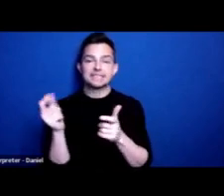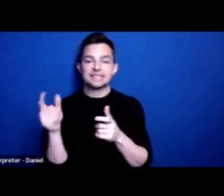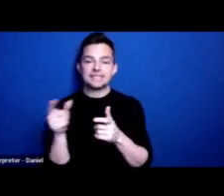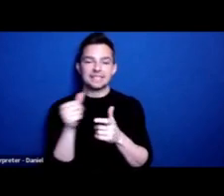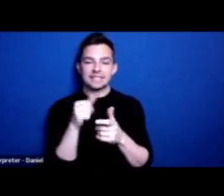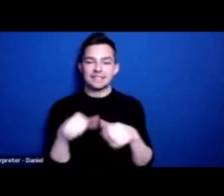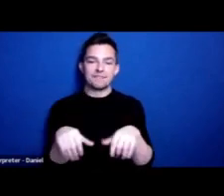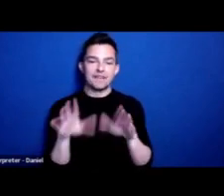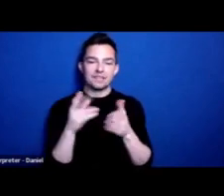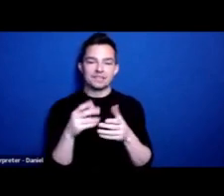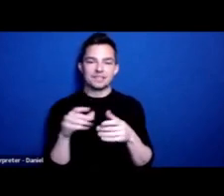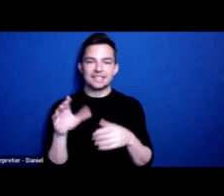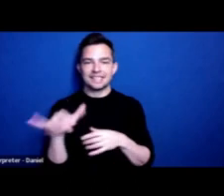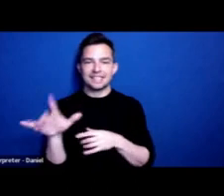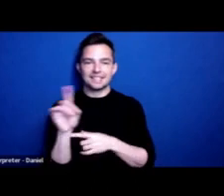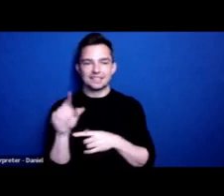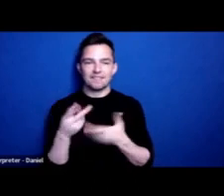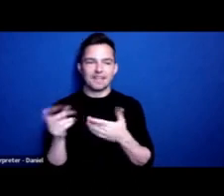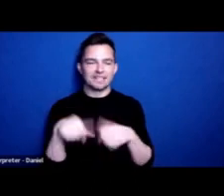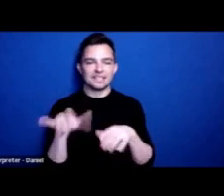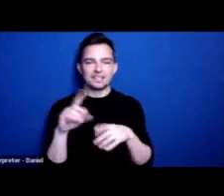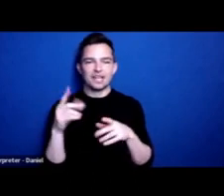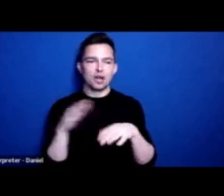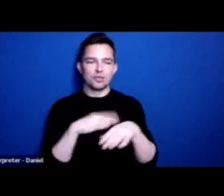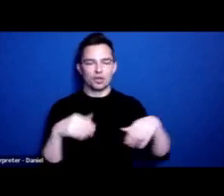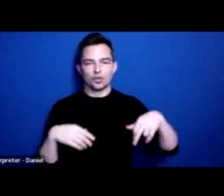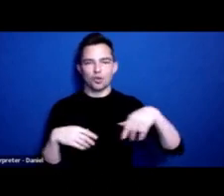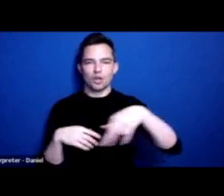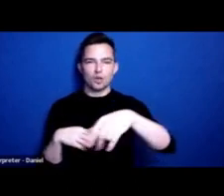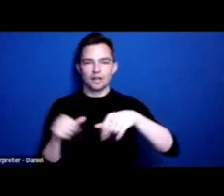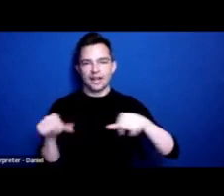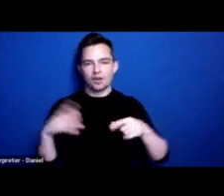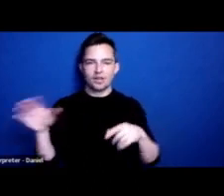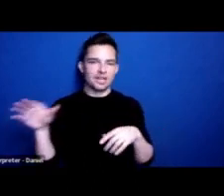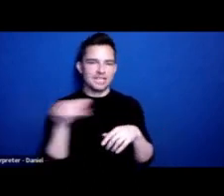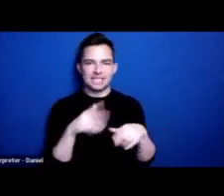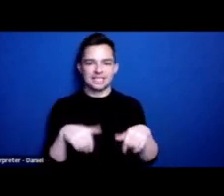crosswalk and was passing on the right, right. So like, automatically, it was like, Well, yeah, you know, and there was this defense mechanism